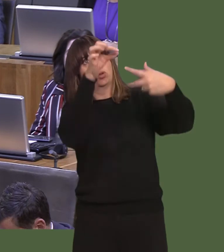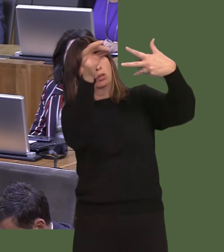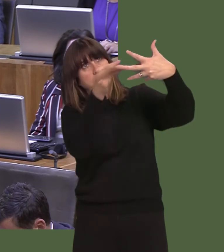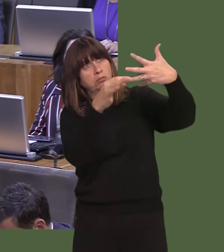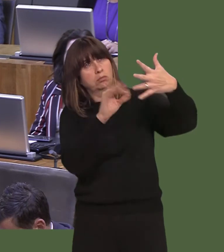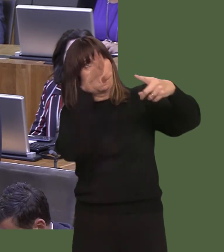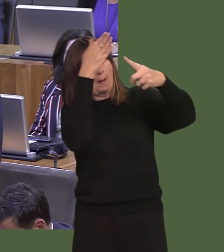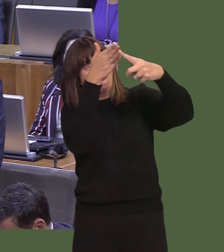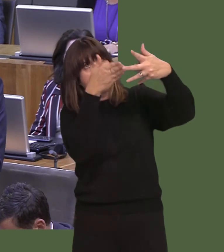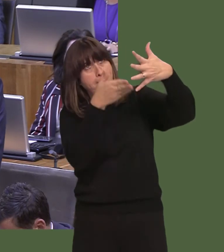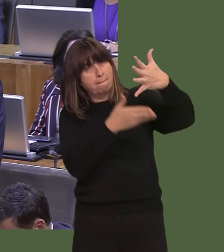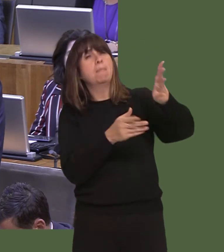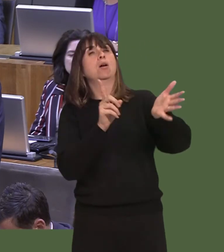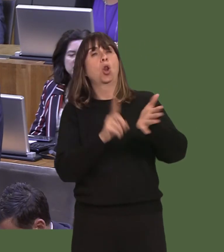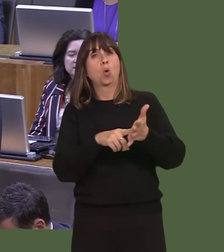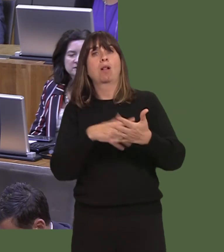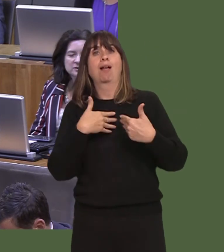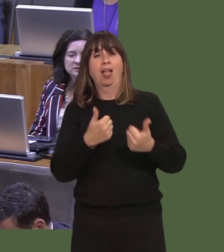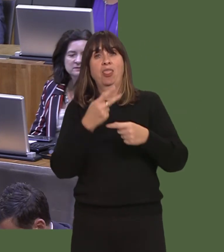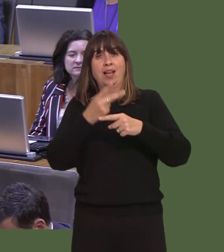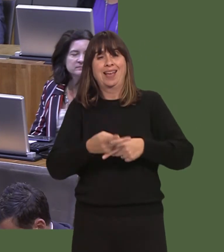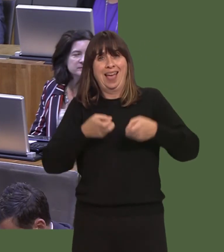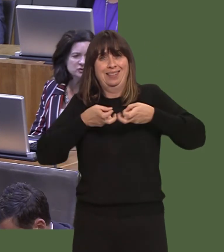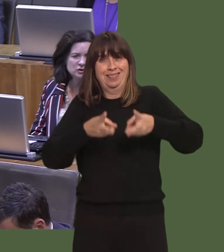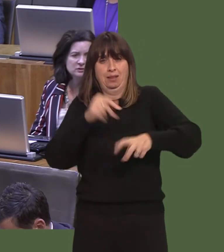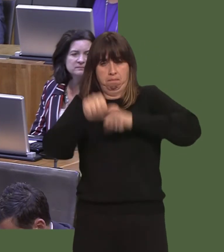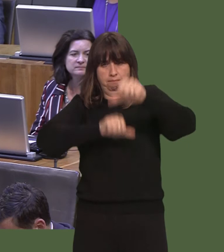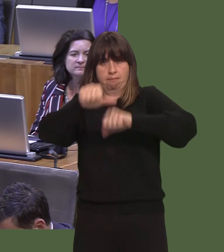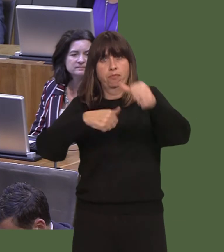provided by the local health and care system in Cardiff and the Vale, with a high number